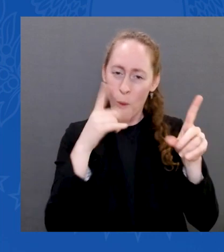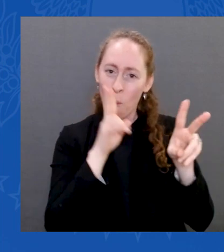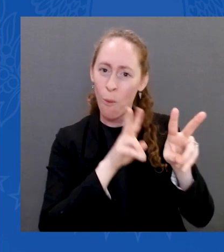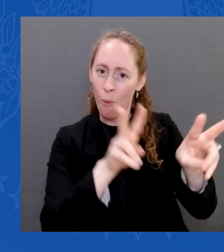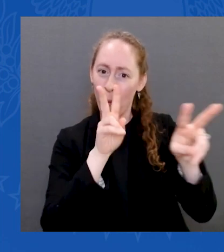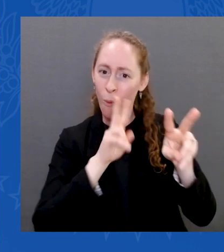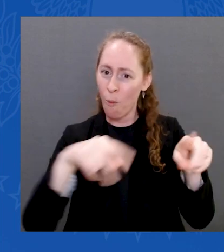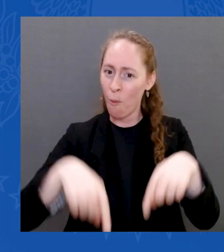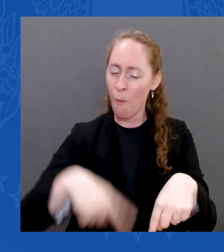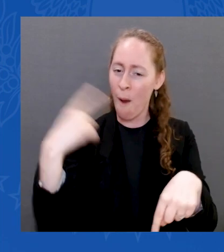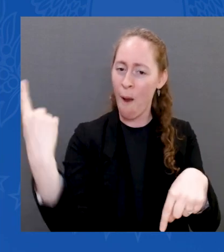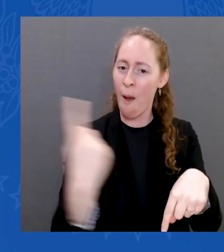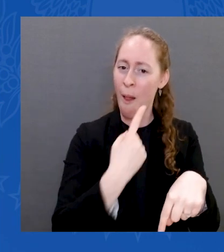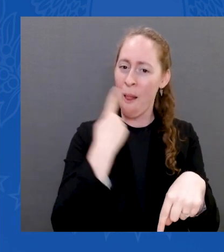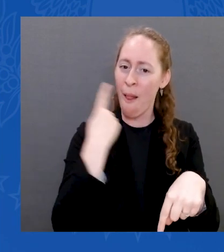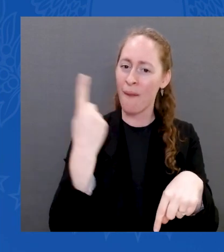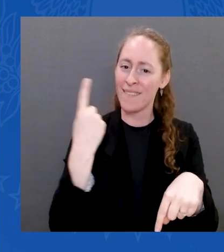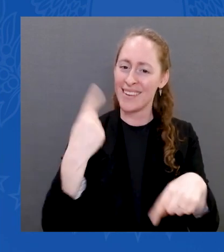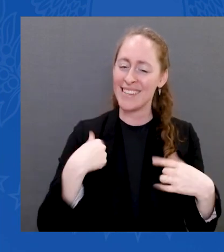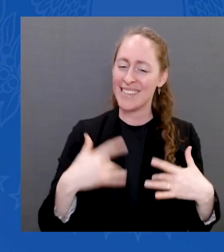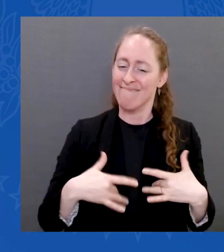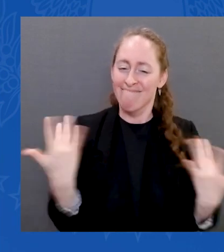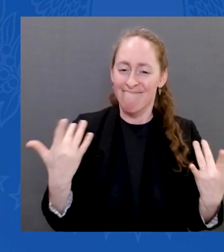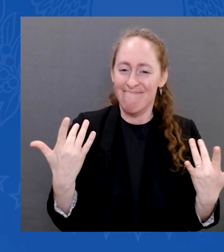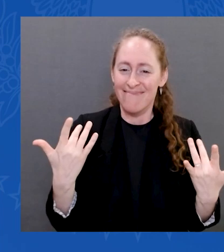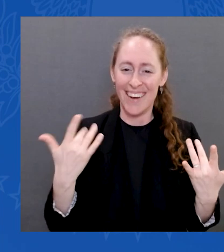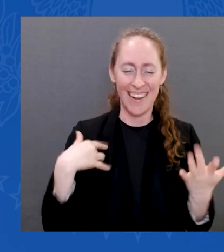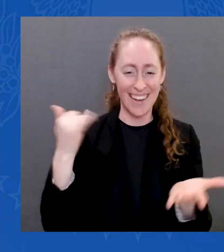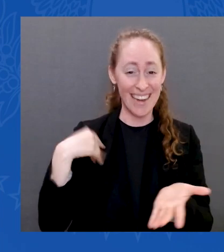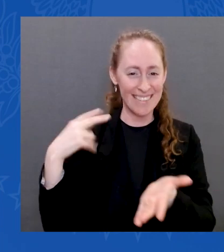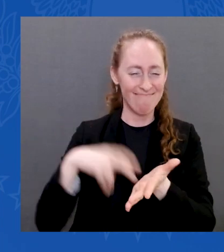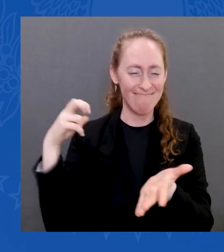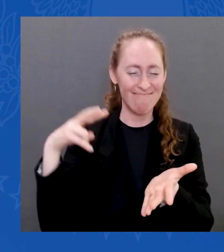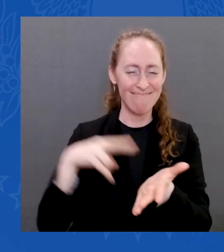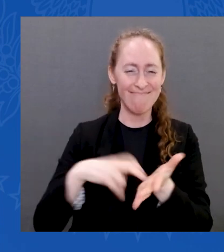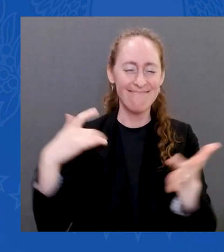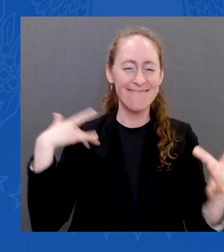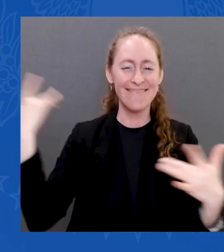I'm excited and honored to be surrounded. Surrounded by outstanding teachers.